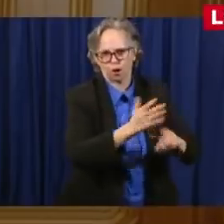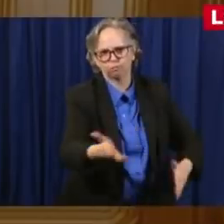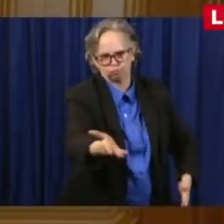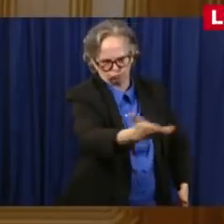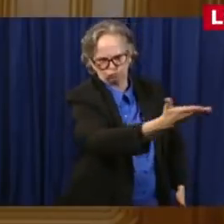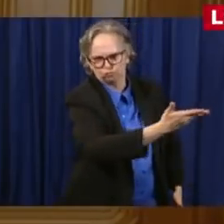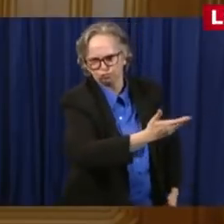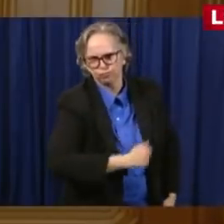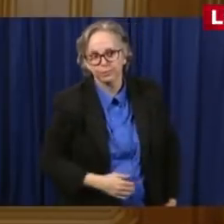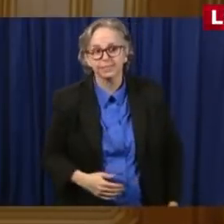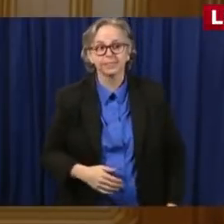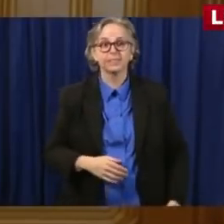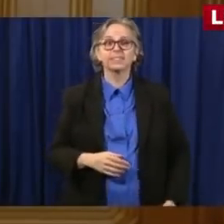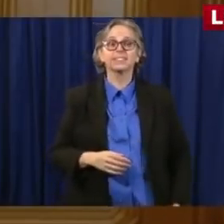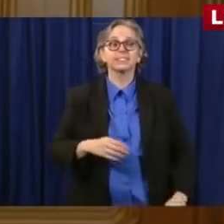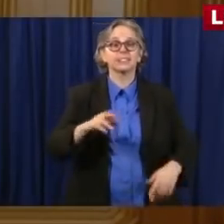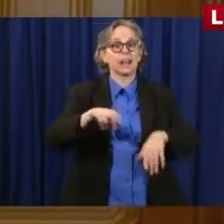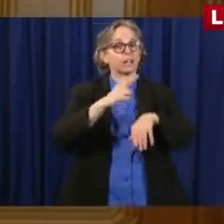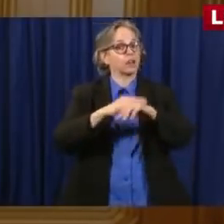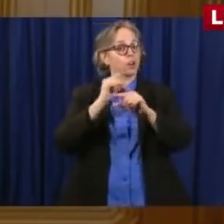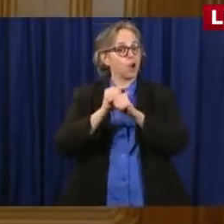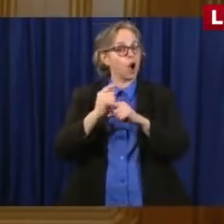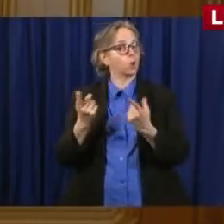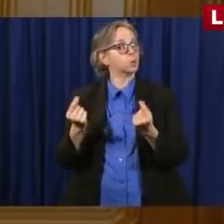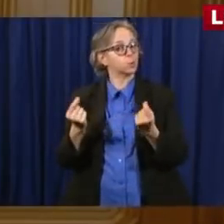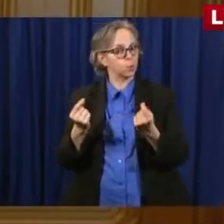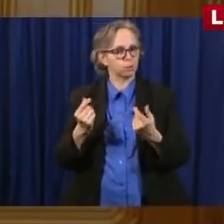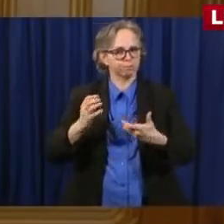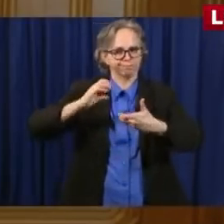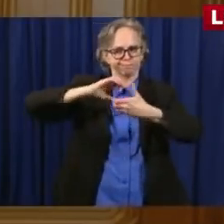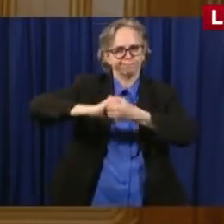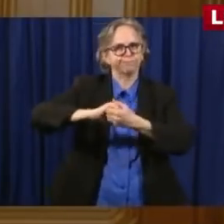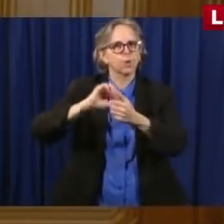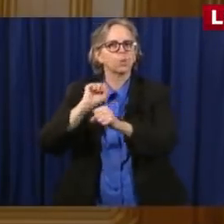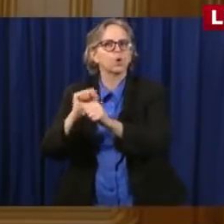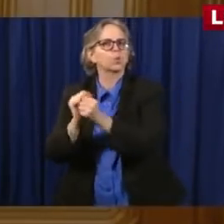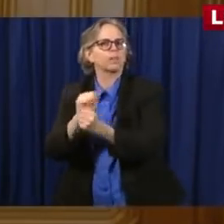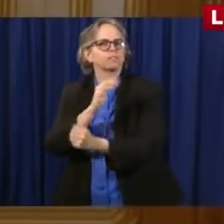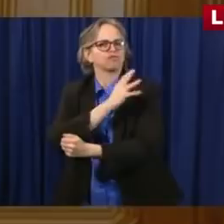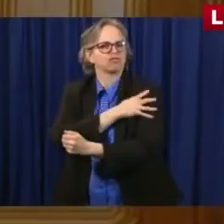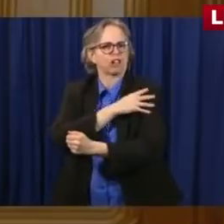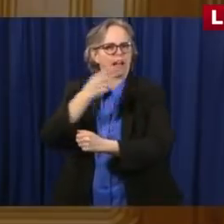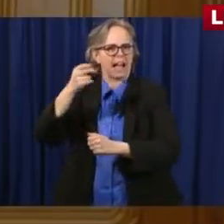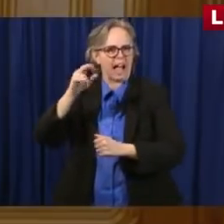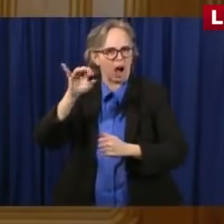WE THANK THE MEMBERS OF THE NATIONAL GUARD WHO WERE DOING THIS.